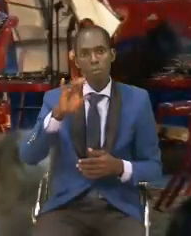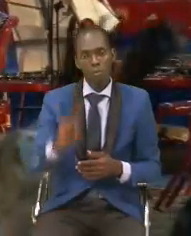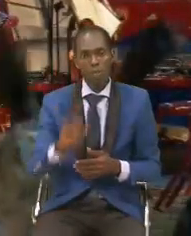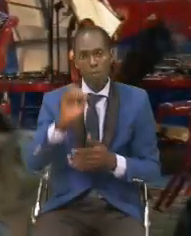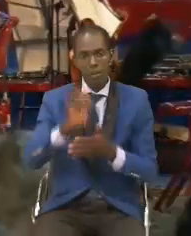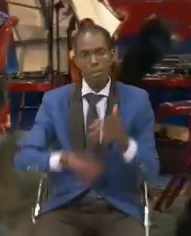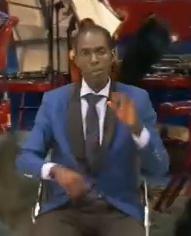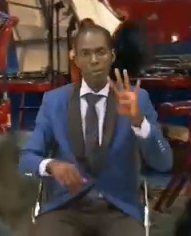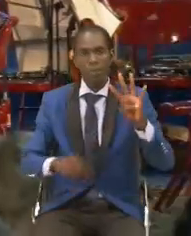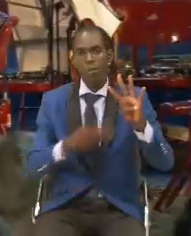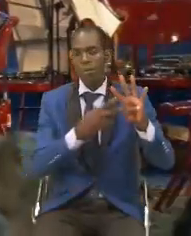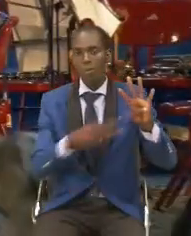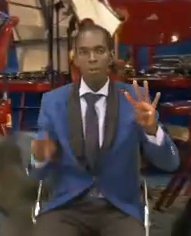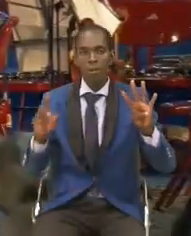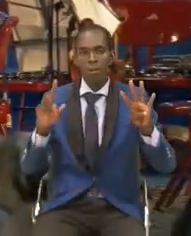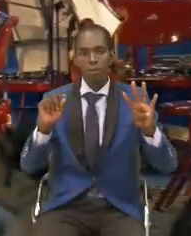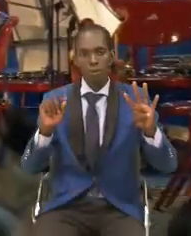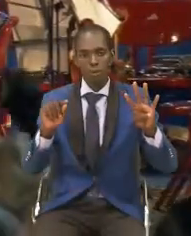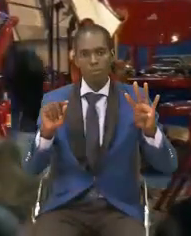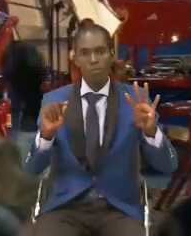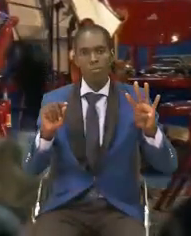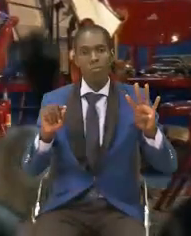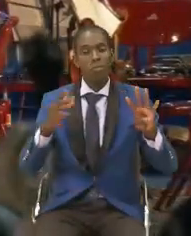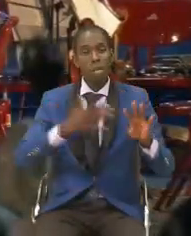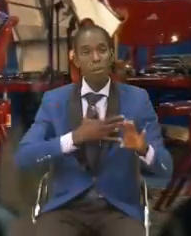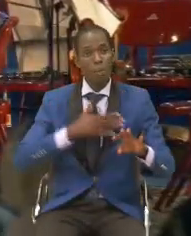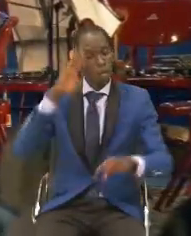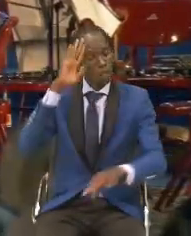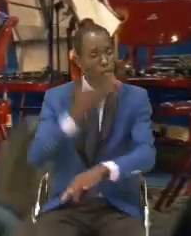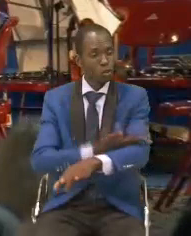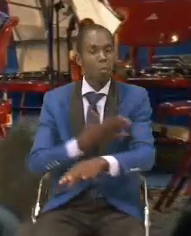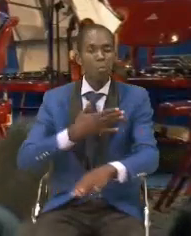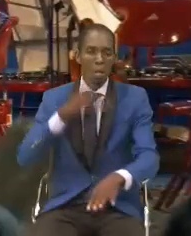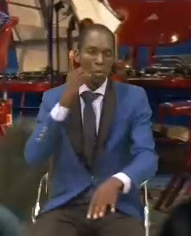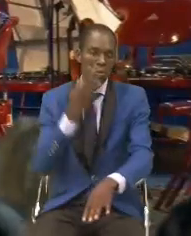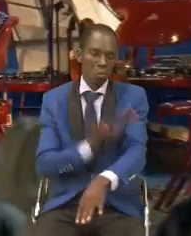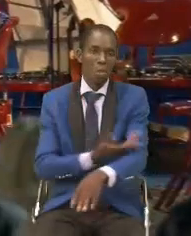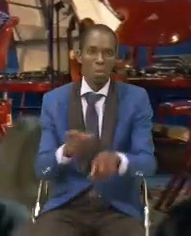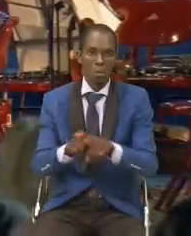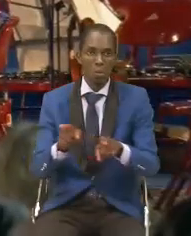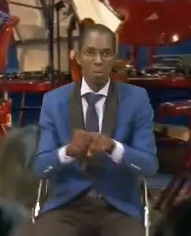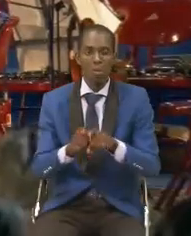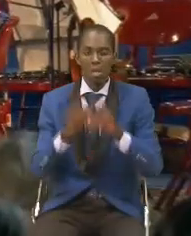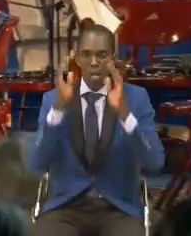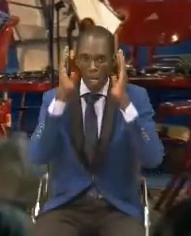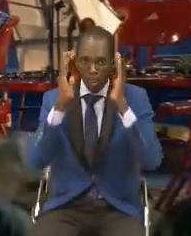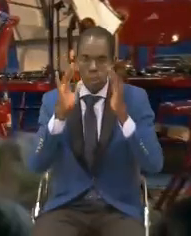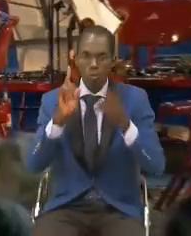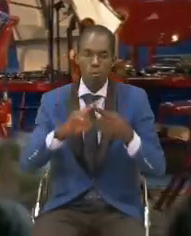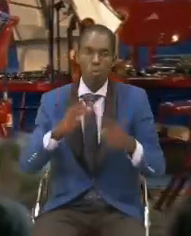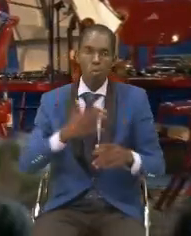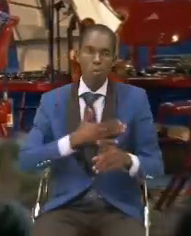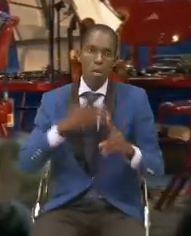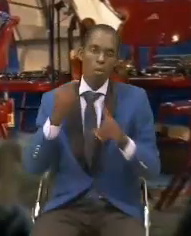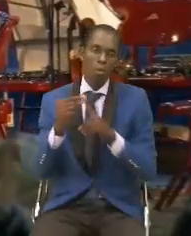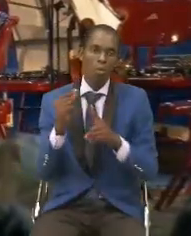proverbs chapter 4 and i'm reading from verse 20 proverbs chapter 4 20 my son my daughter to you